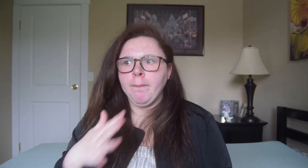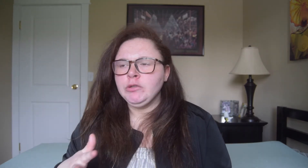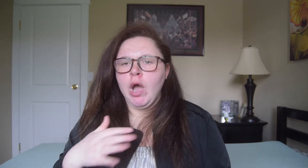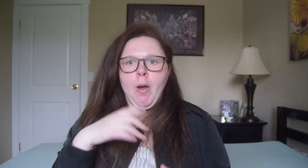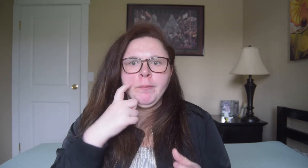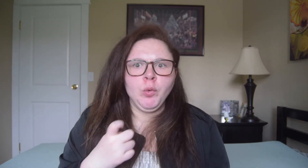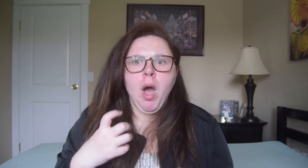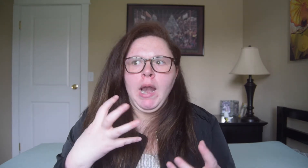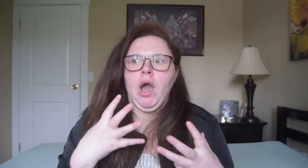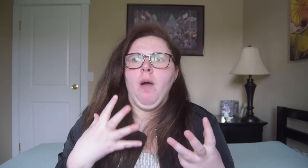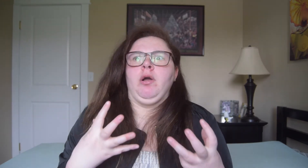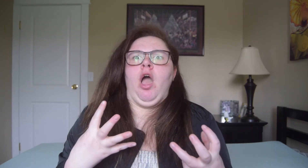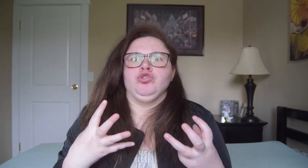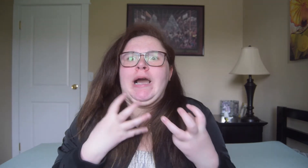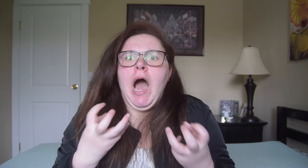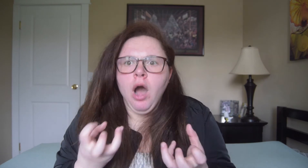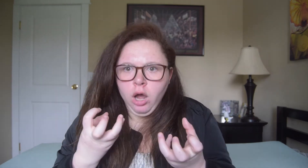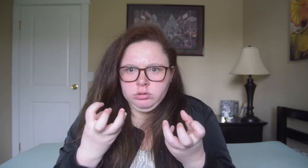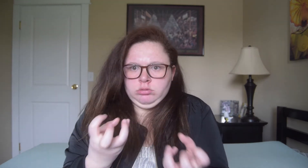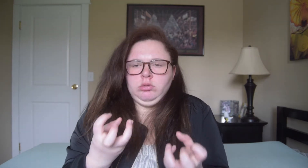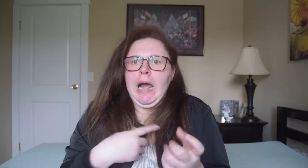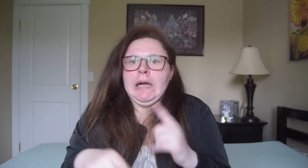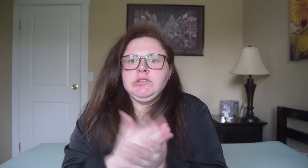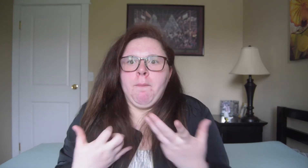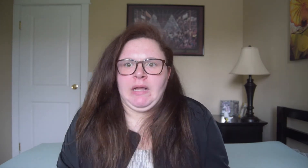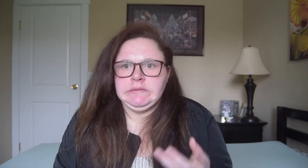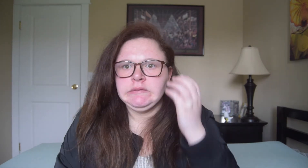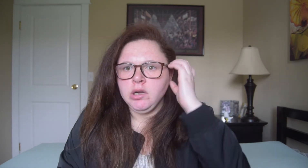I would be shaking, crying like oh my gosh I can't deal with this